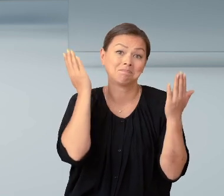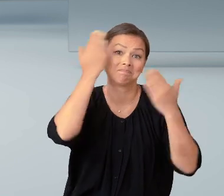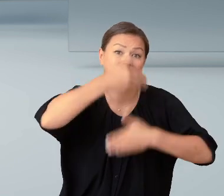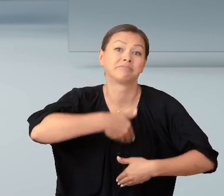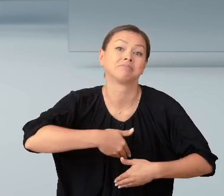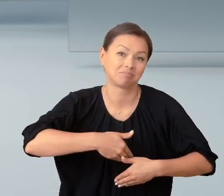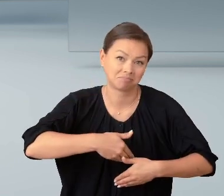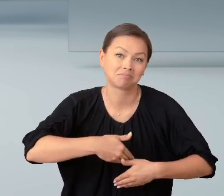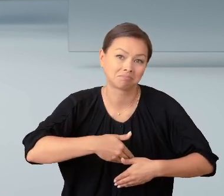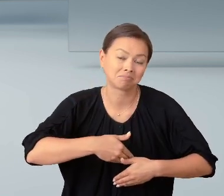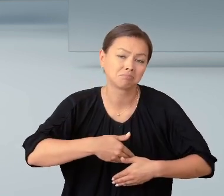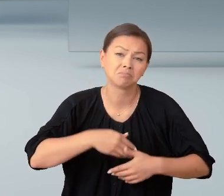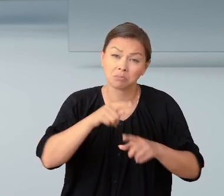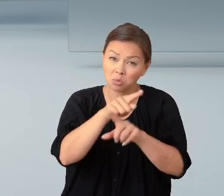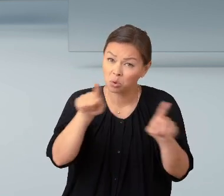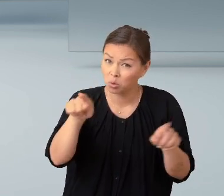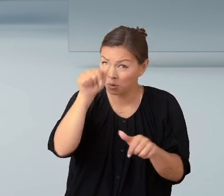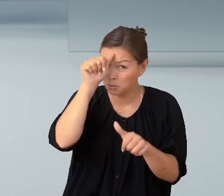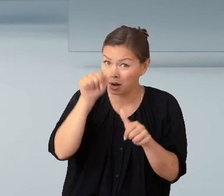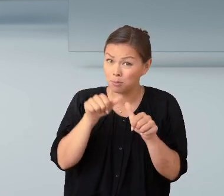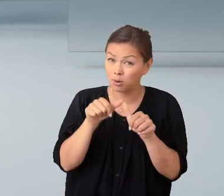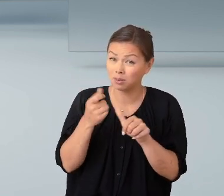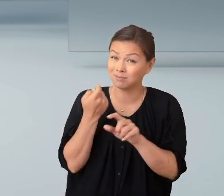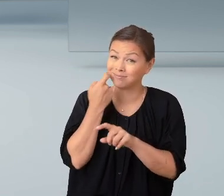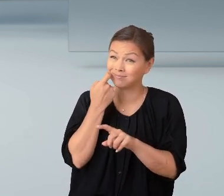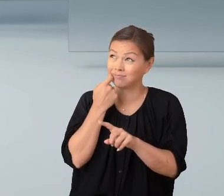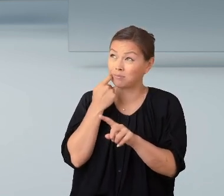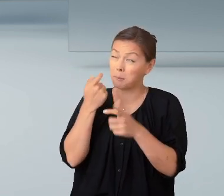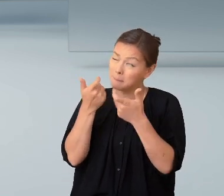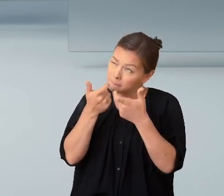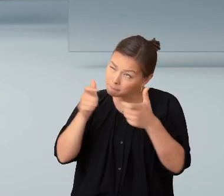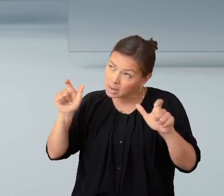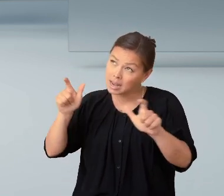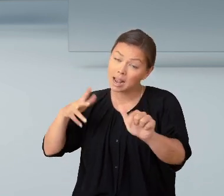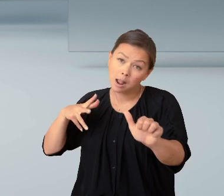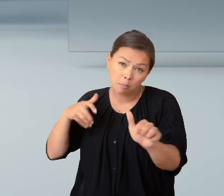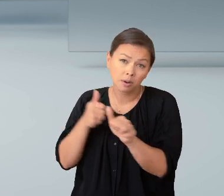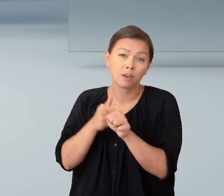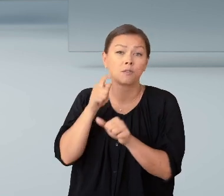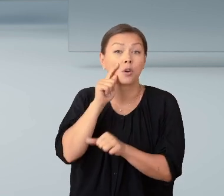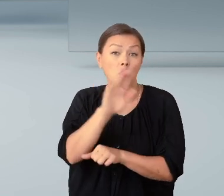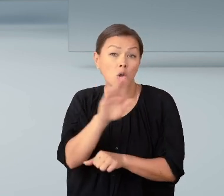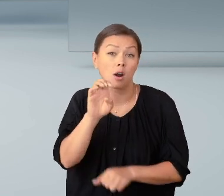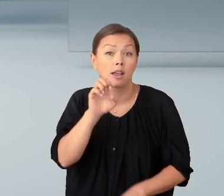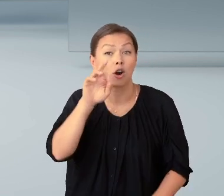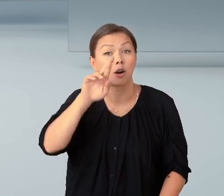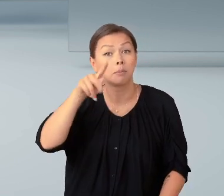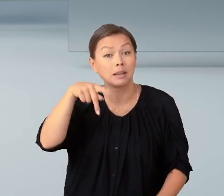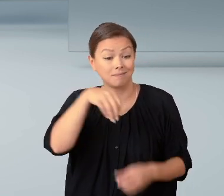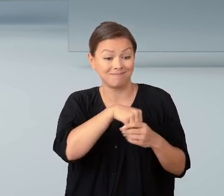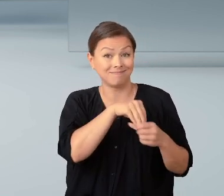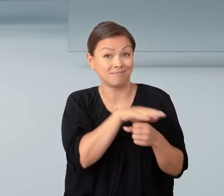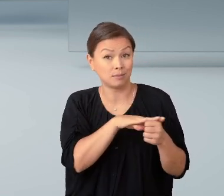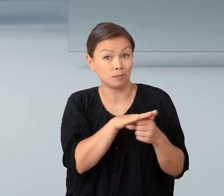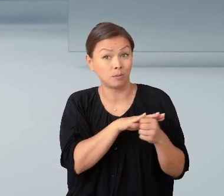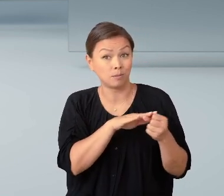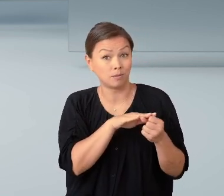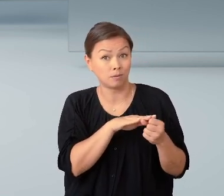major upgrade you completed for your on-premise ERP solution? What were the actual costs as well as the soft costs?